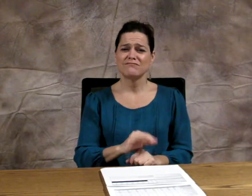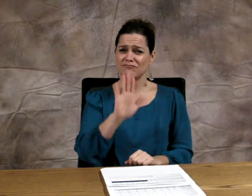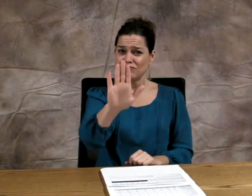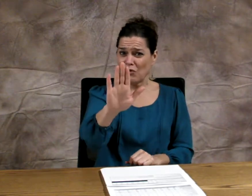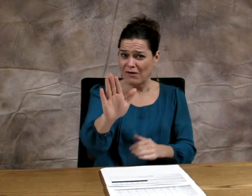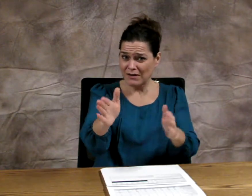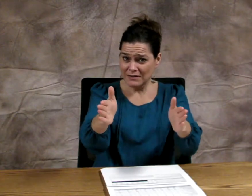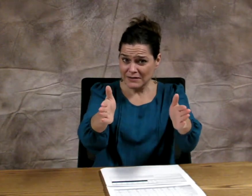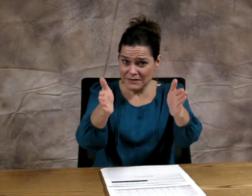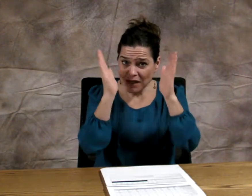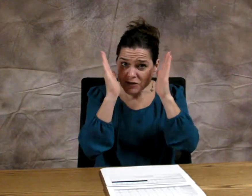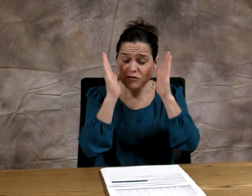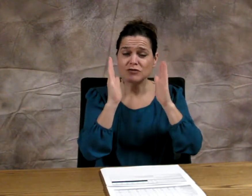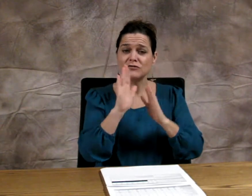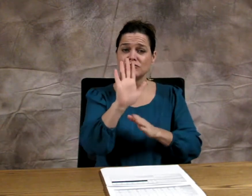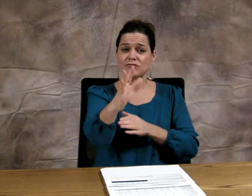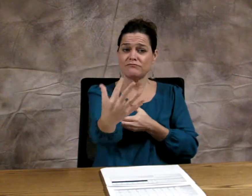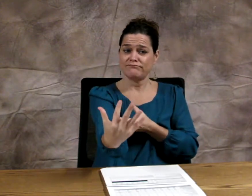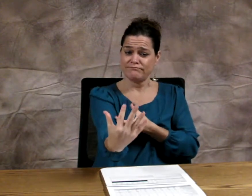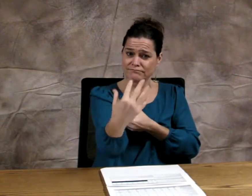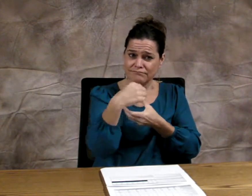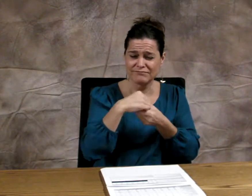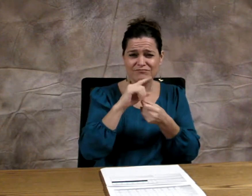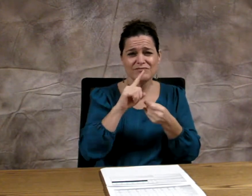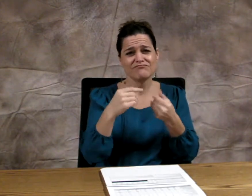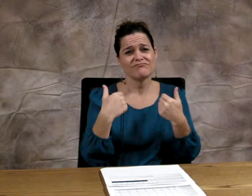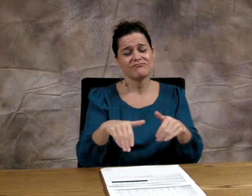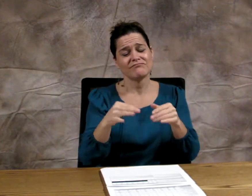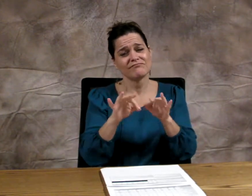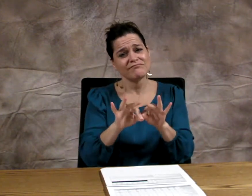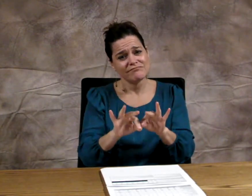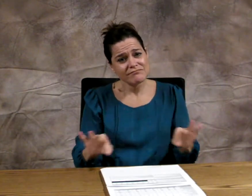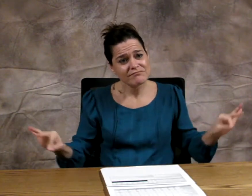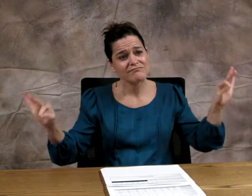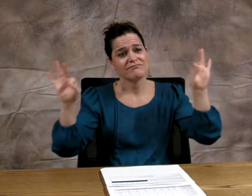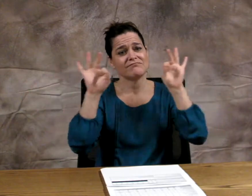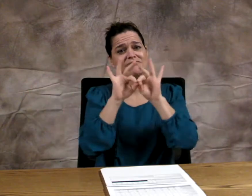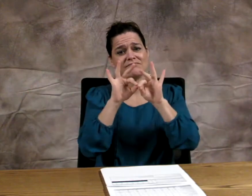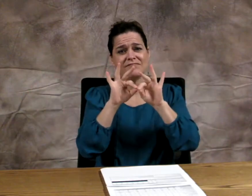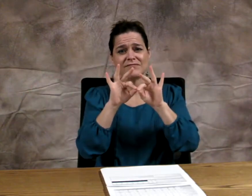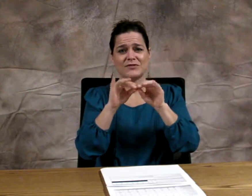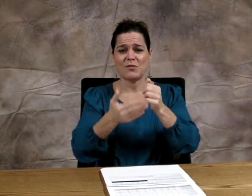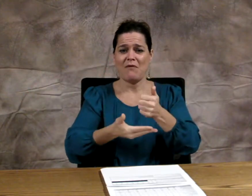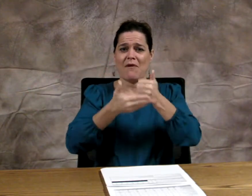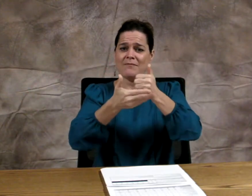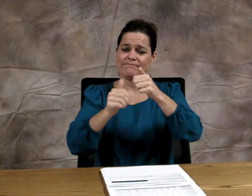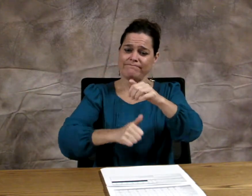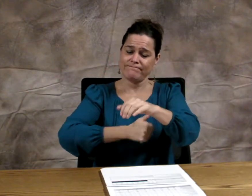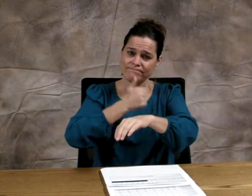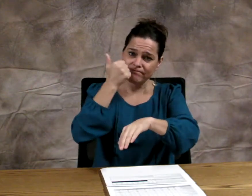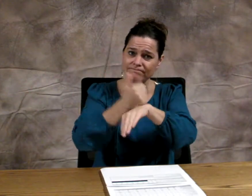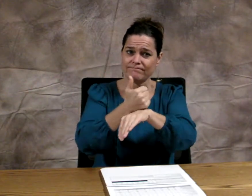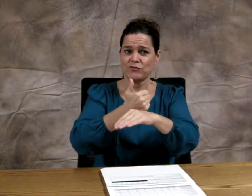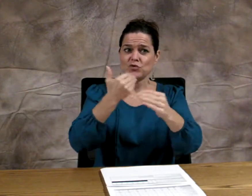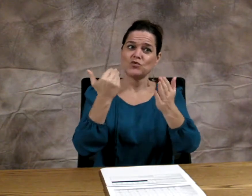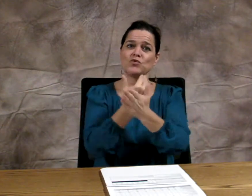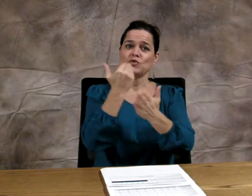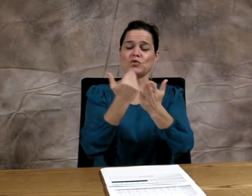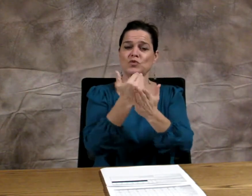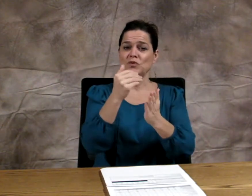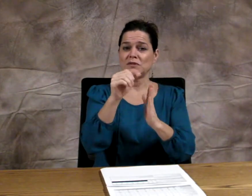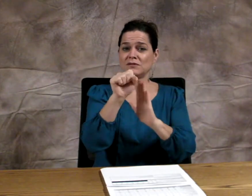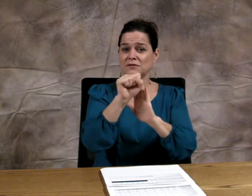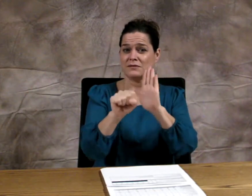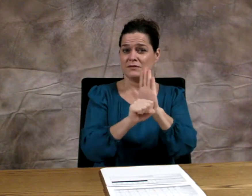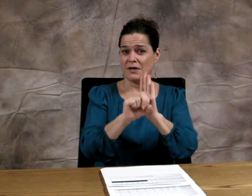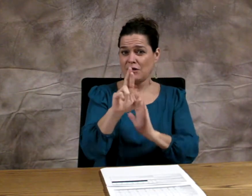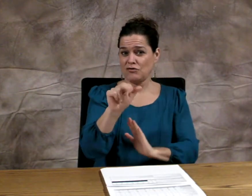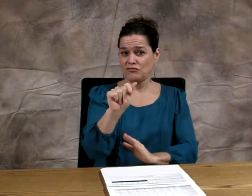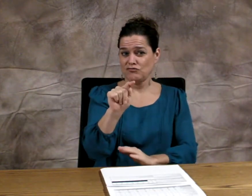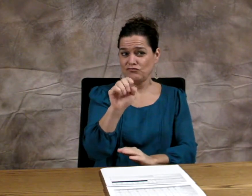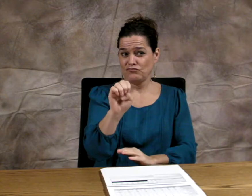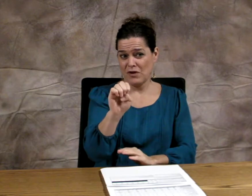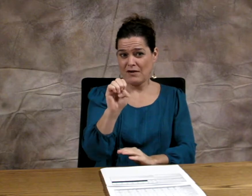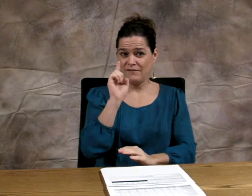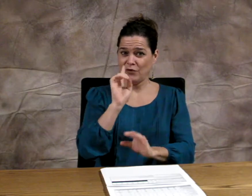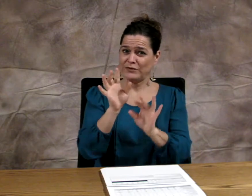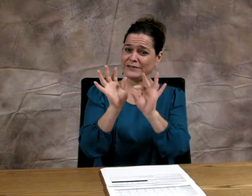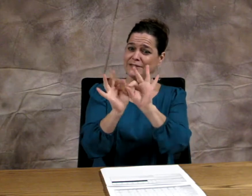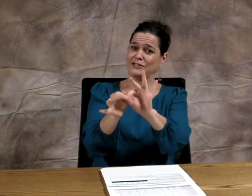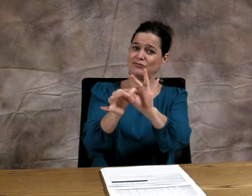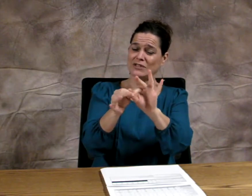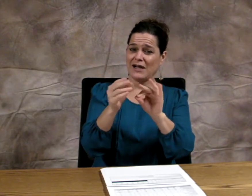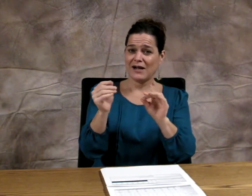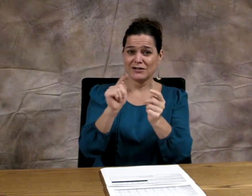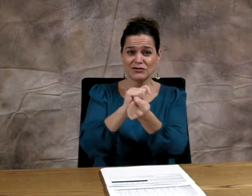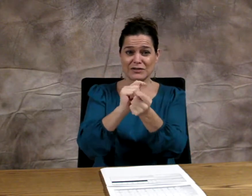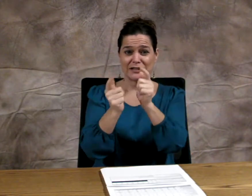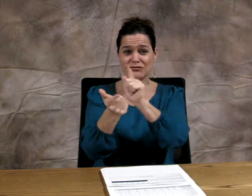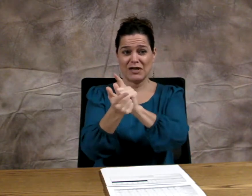Your attention and participation is important in establishing new state rates for interpreters